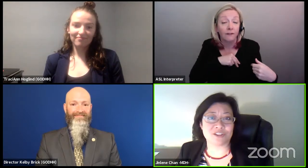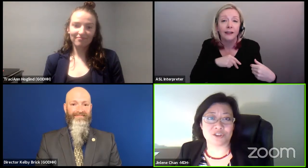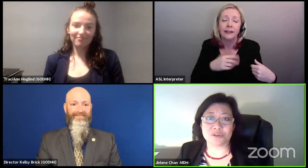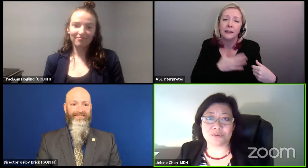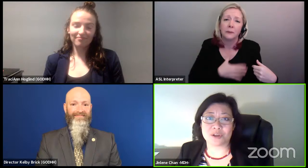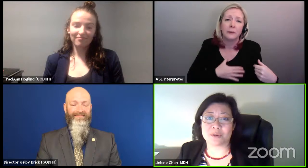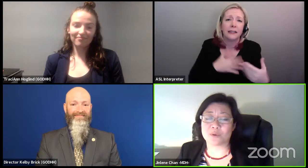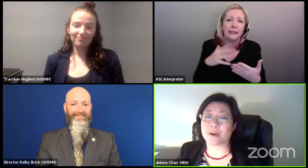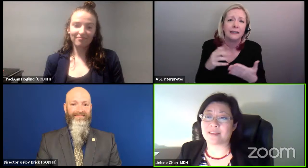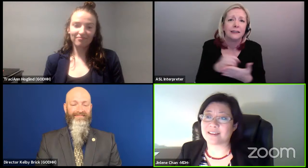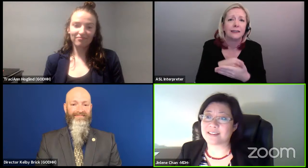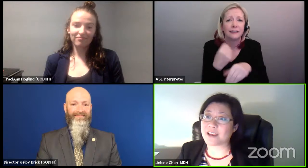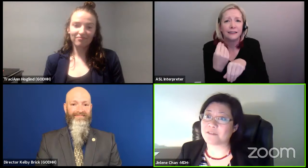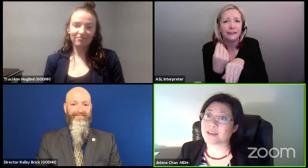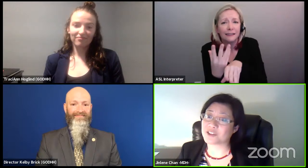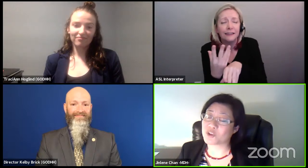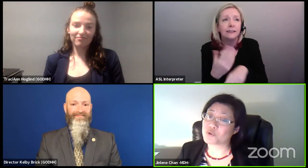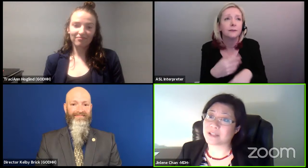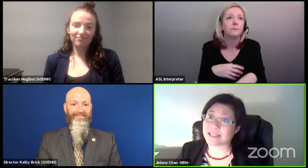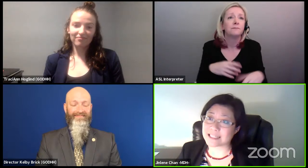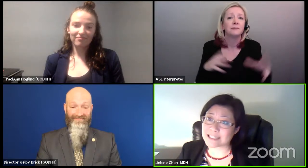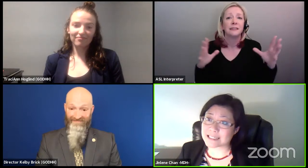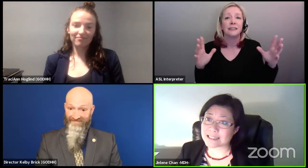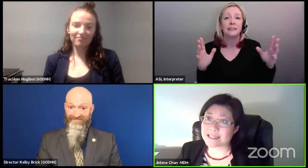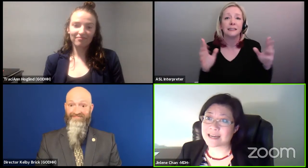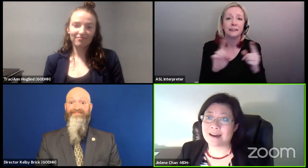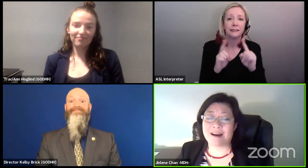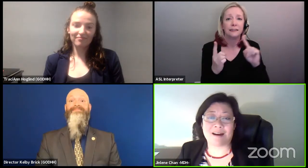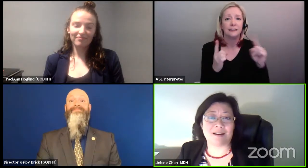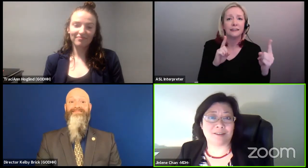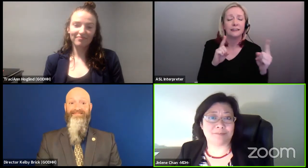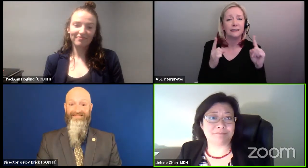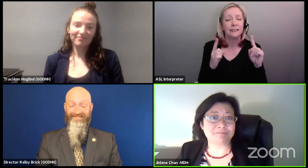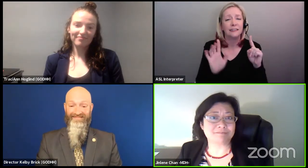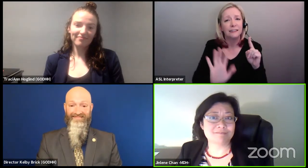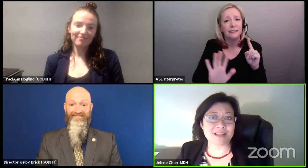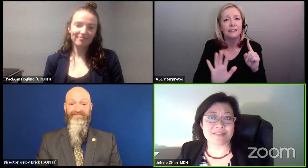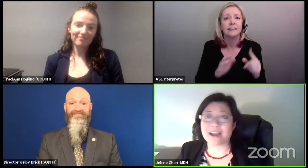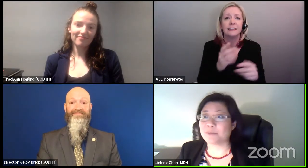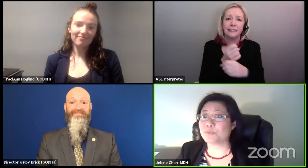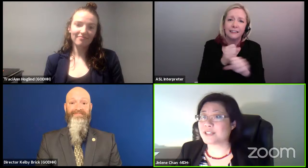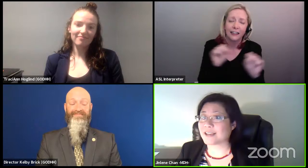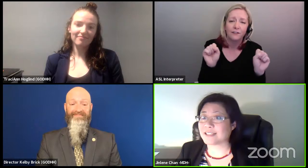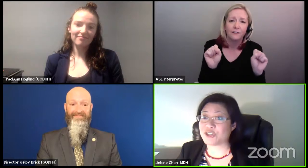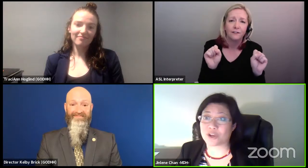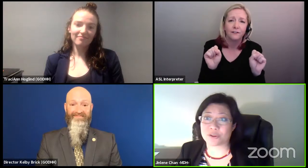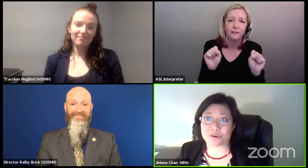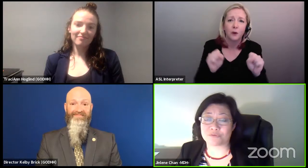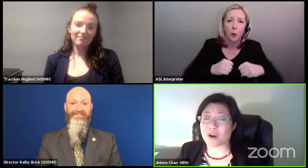to do so in a way that's safe, that's socially distanced, that can protect each other from